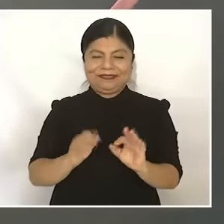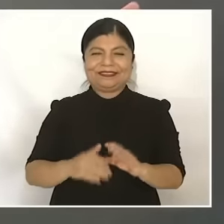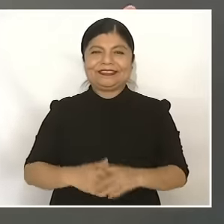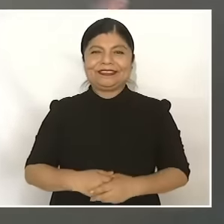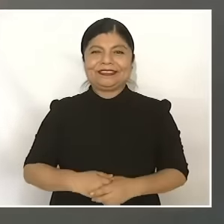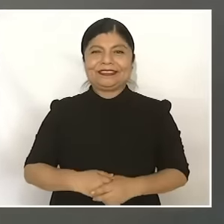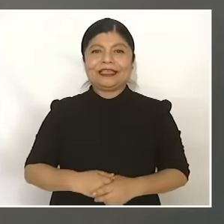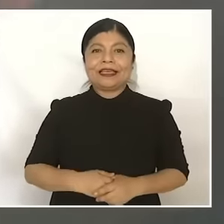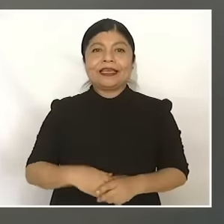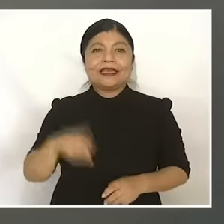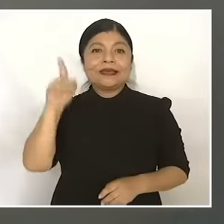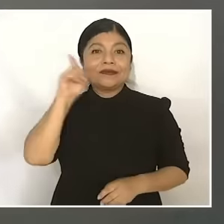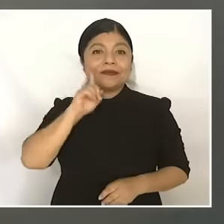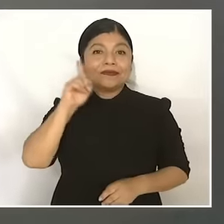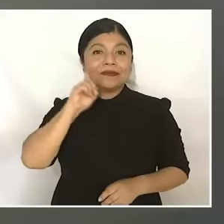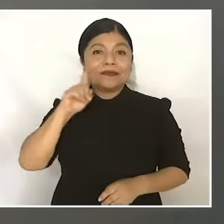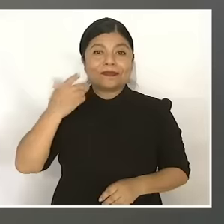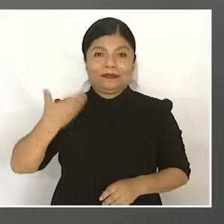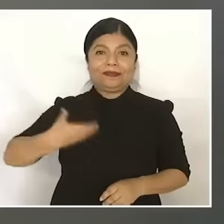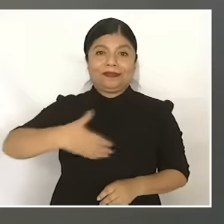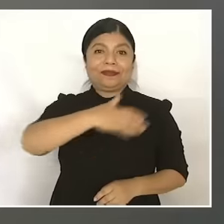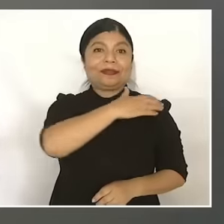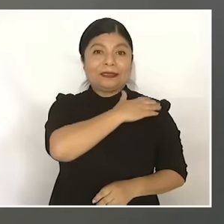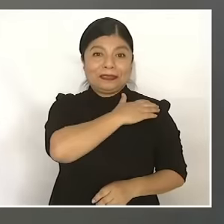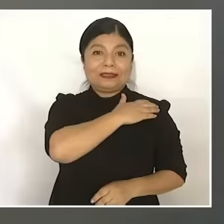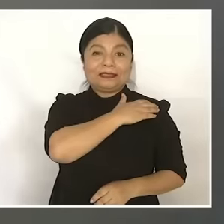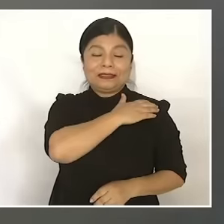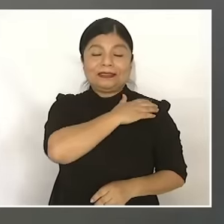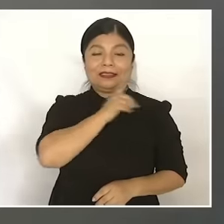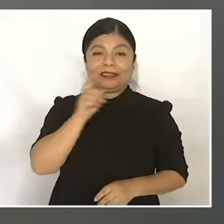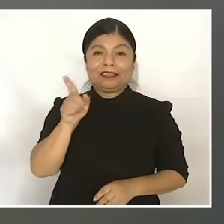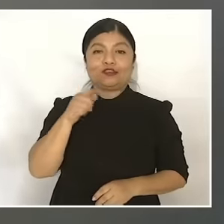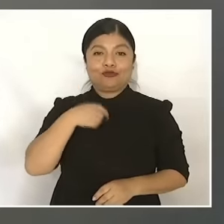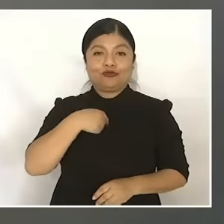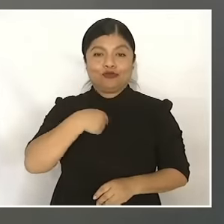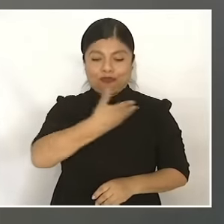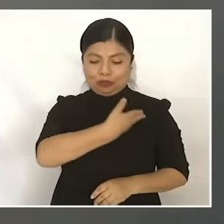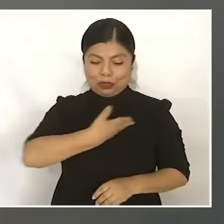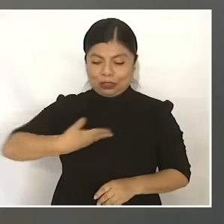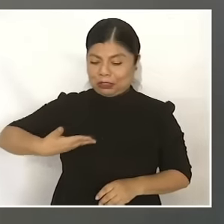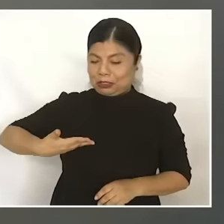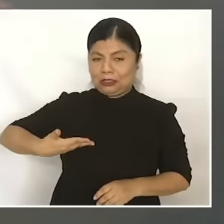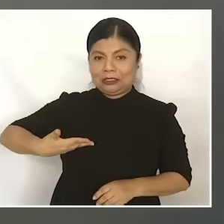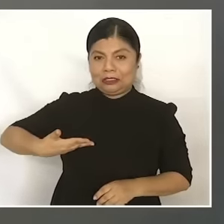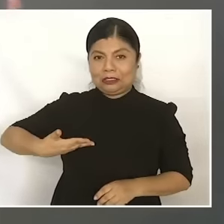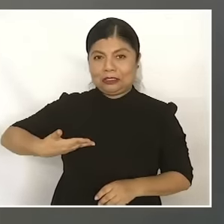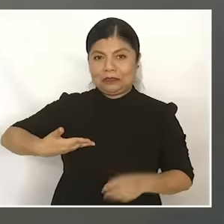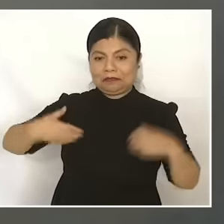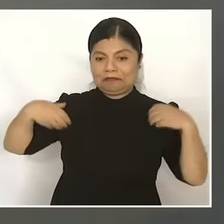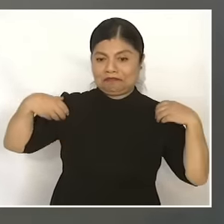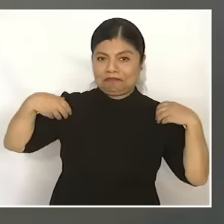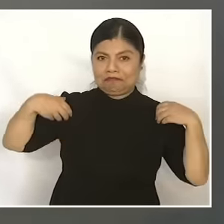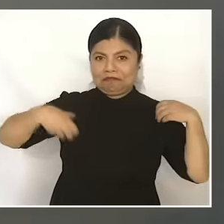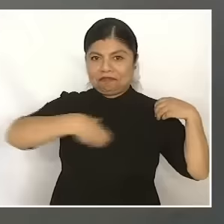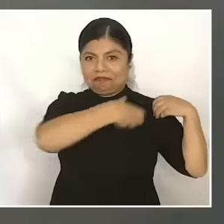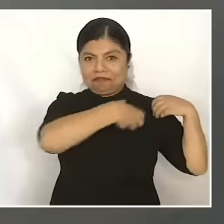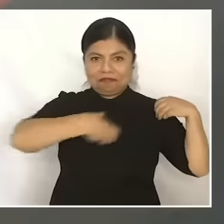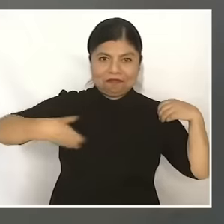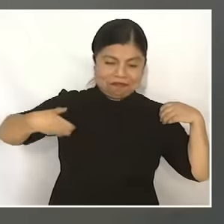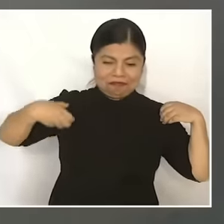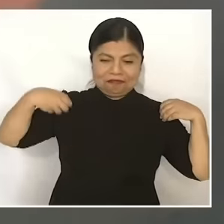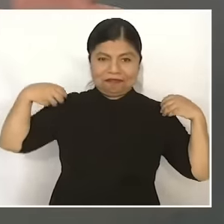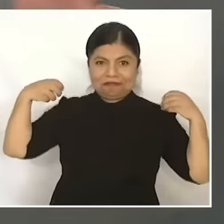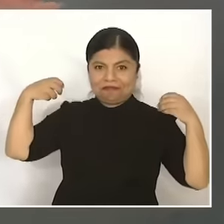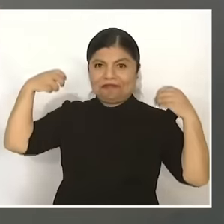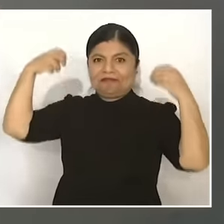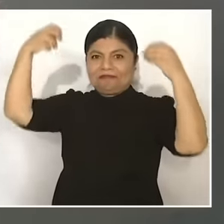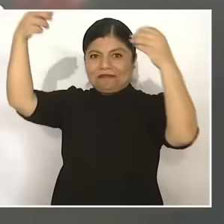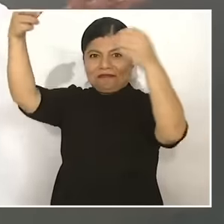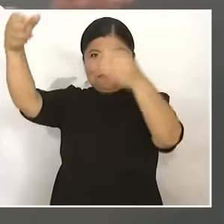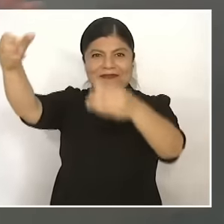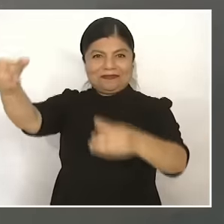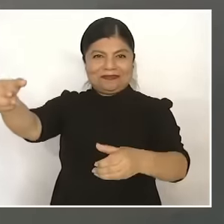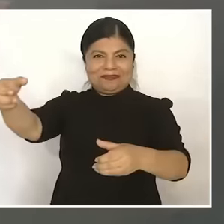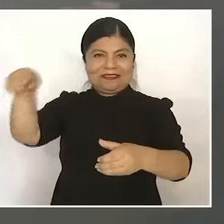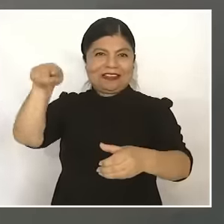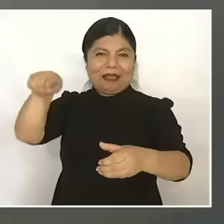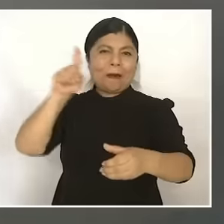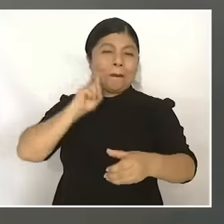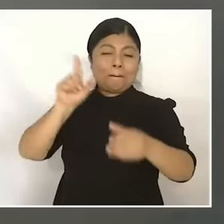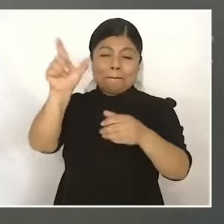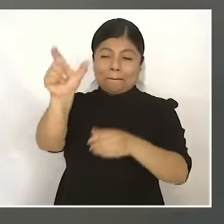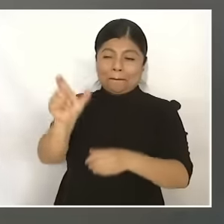this, I'm going to hand over the presidential sash to an extraordinary exceptional woman